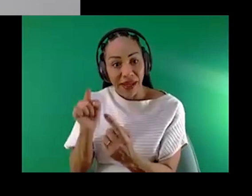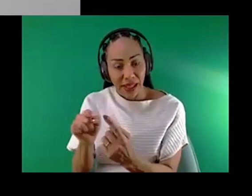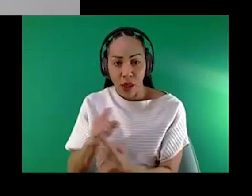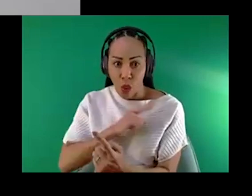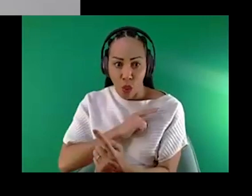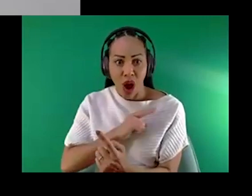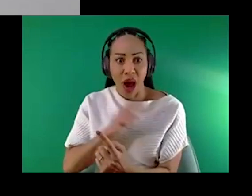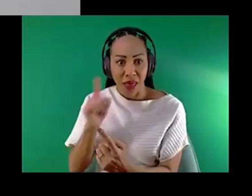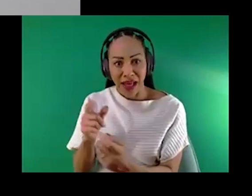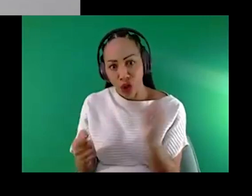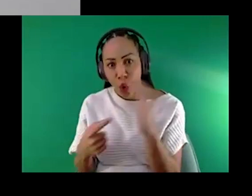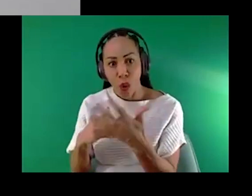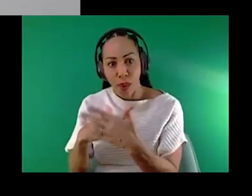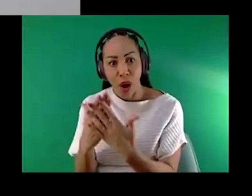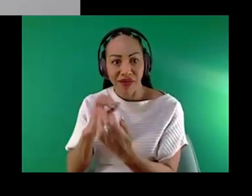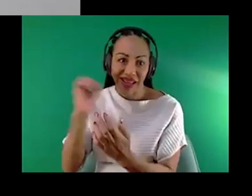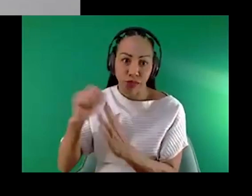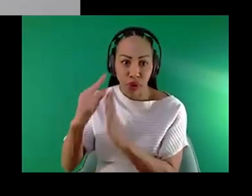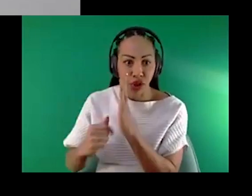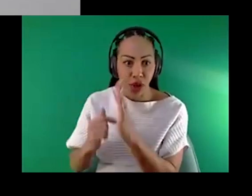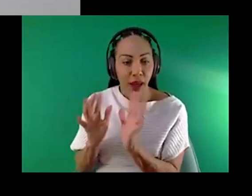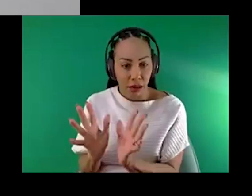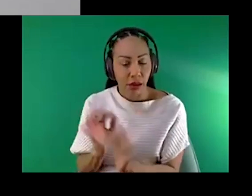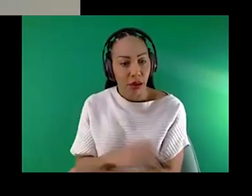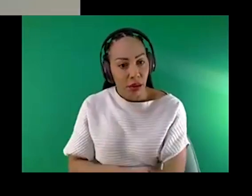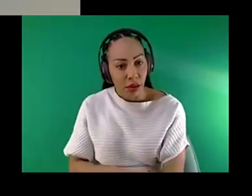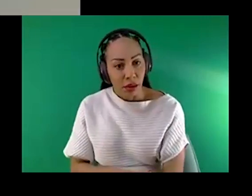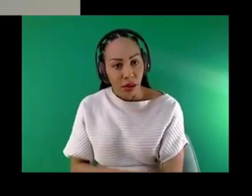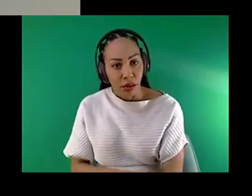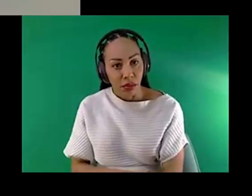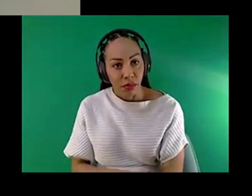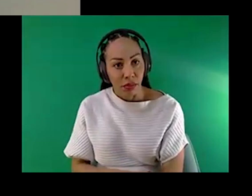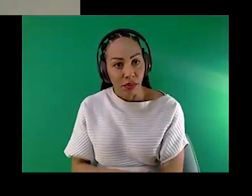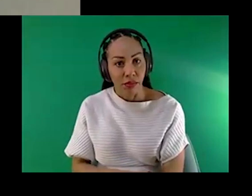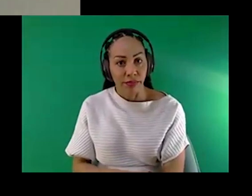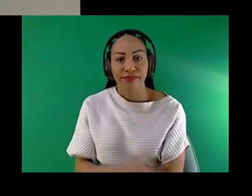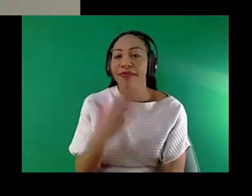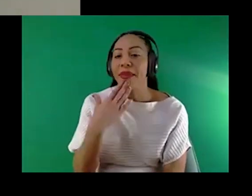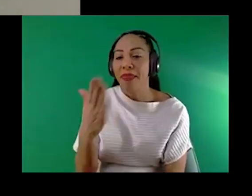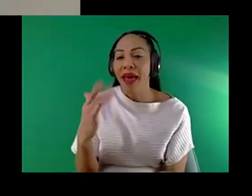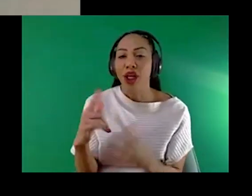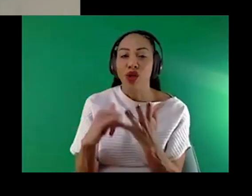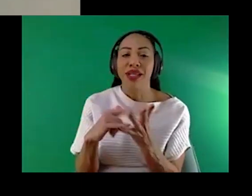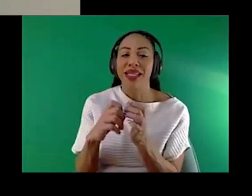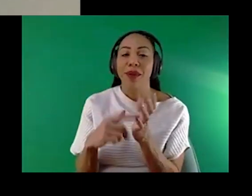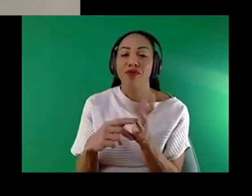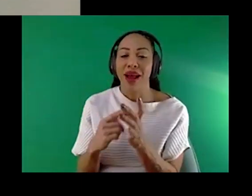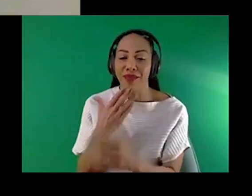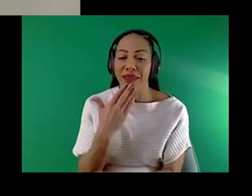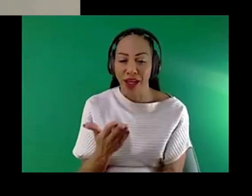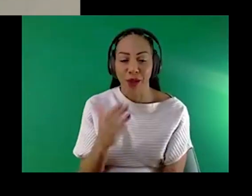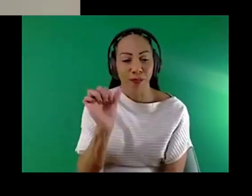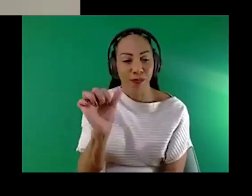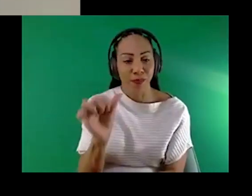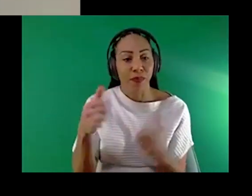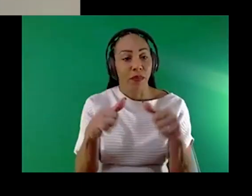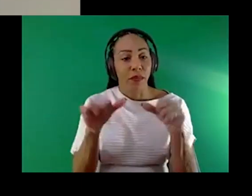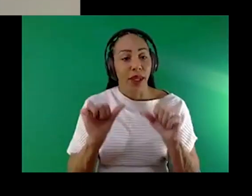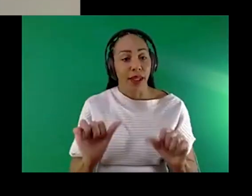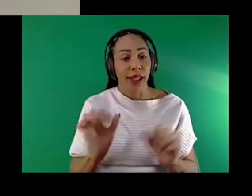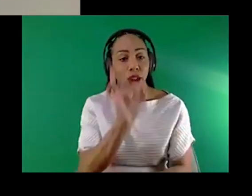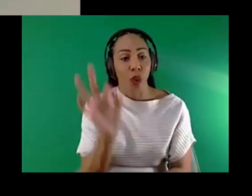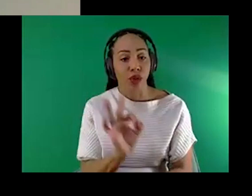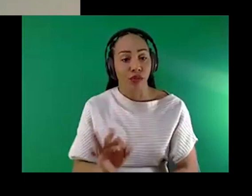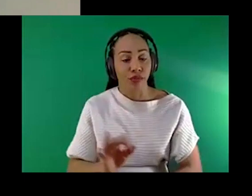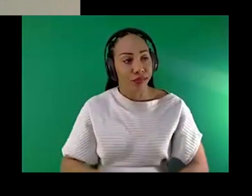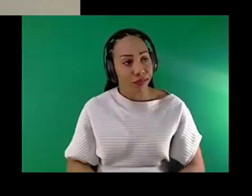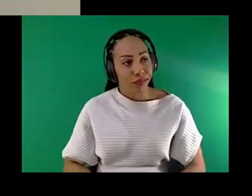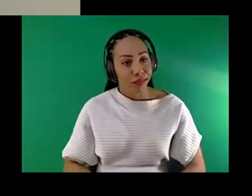project absolutely thank you Sabrina um our next question uh would like to know if the budget